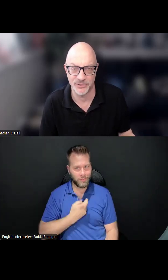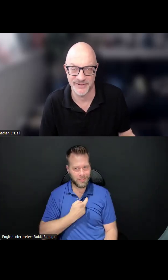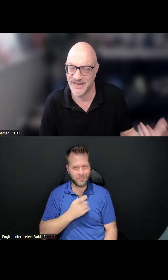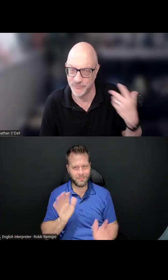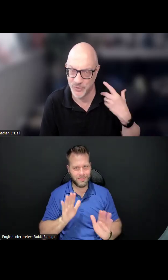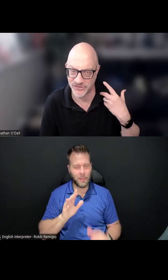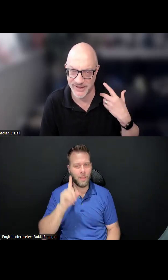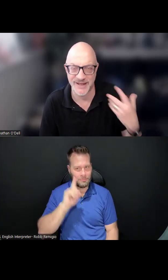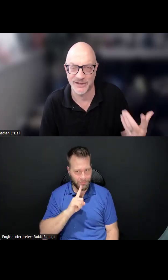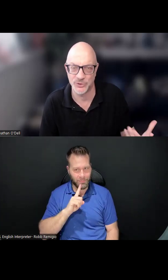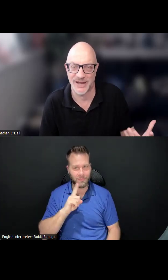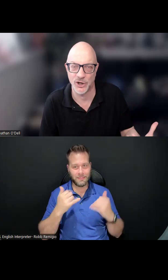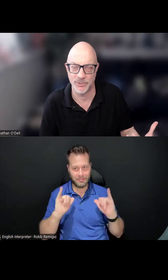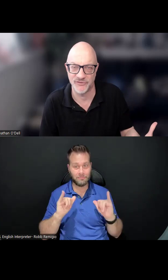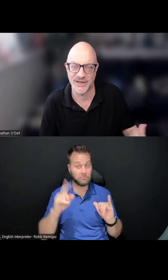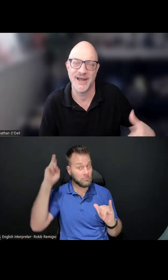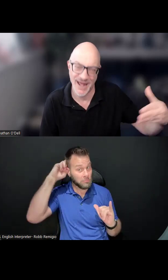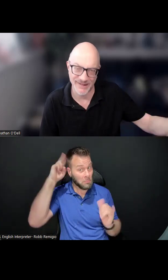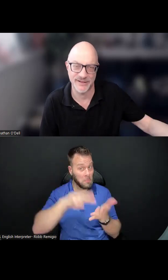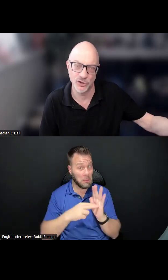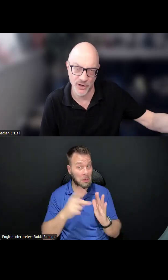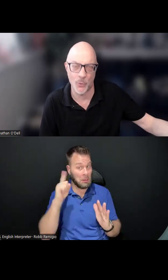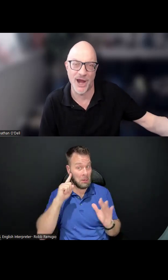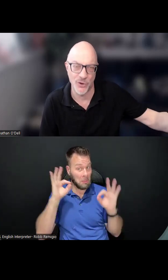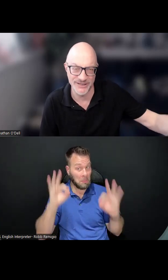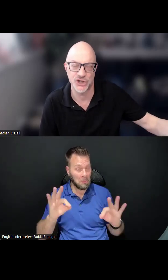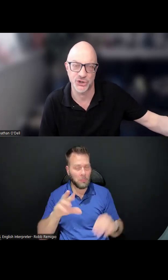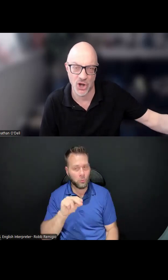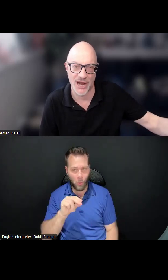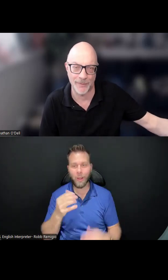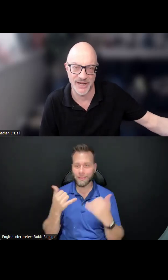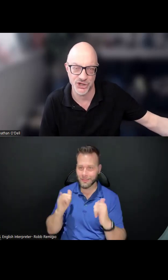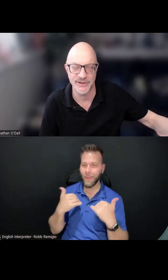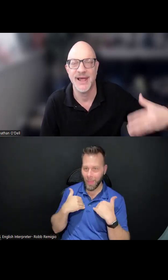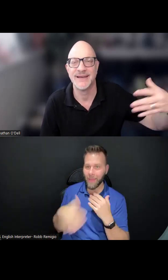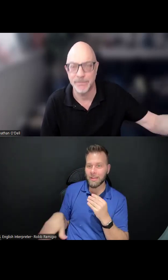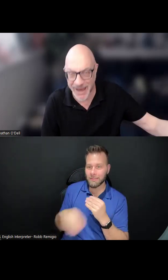I said I'm not fixed. . I'm a Deaf person. I'll always be deaf.